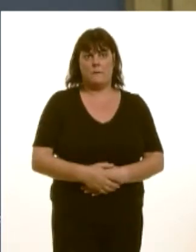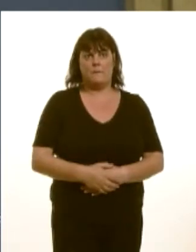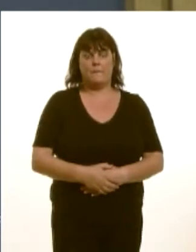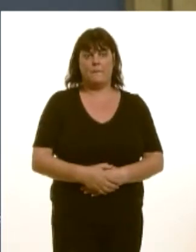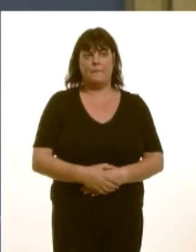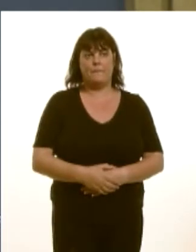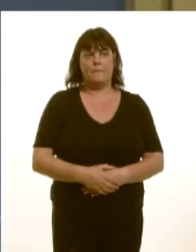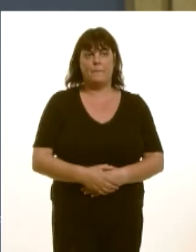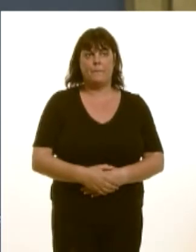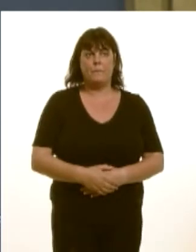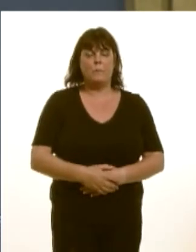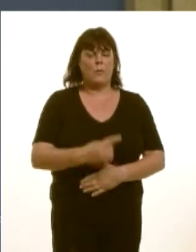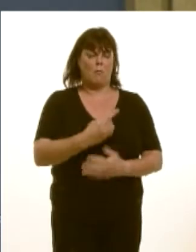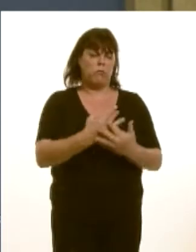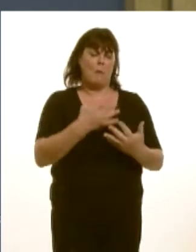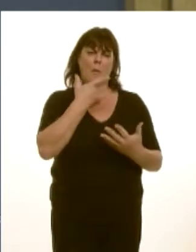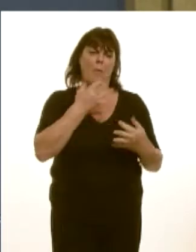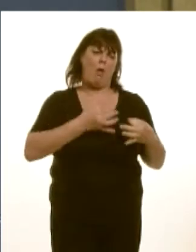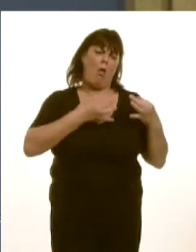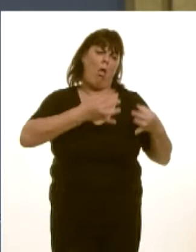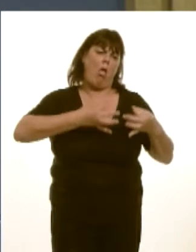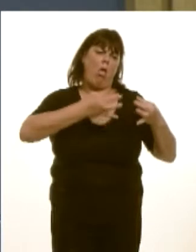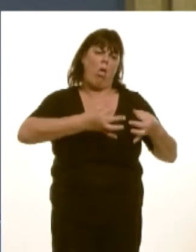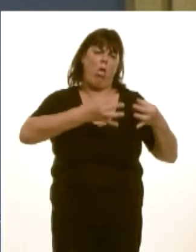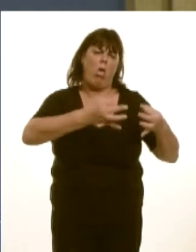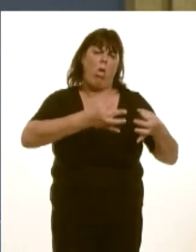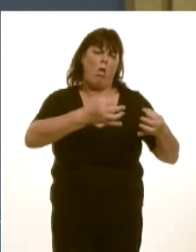When we are seeing delays like this in getting people out of hospital and particularly out